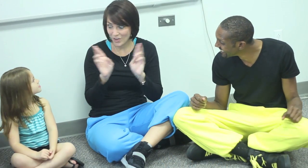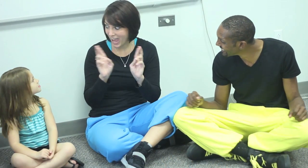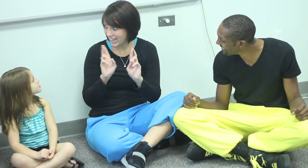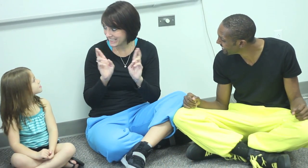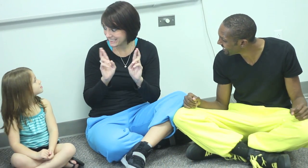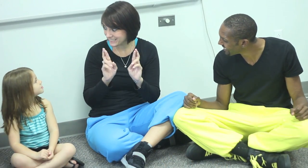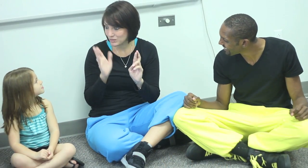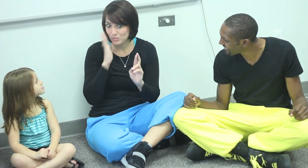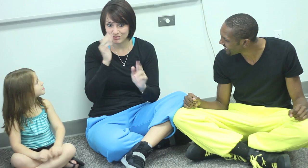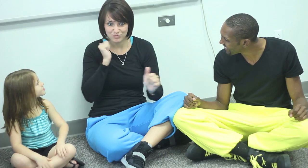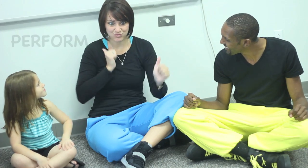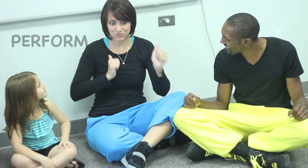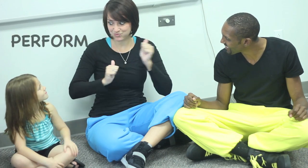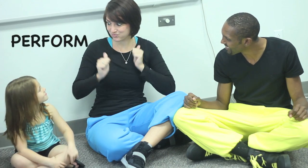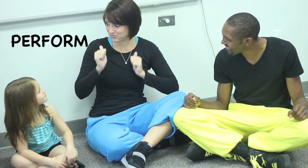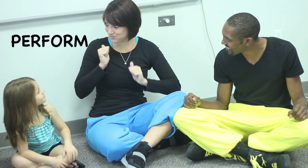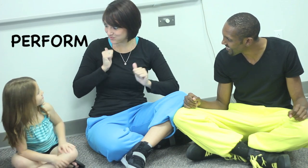Are you ready to perform?